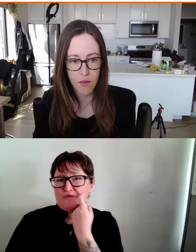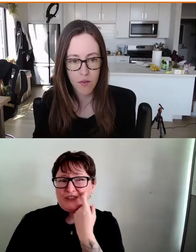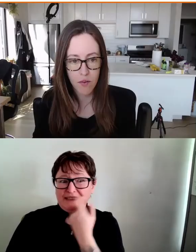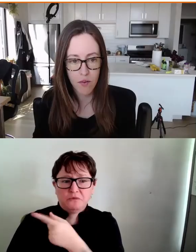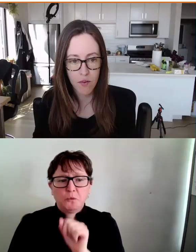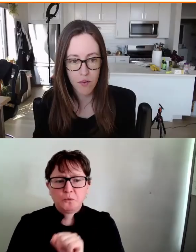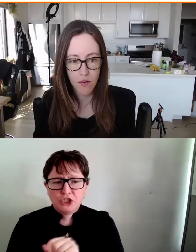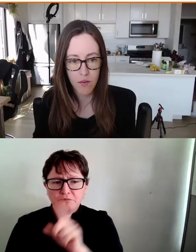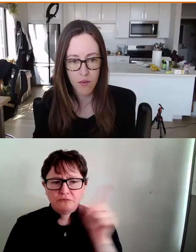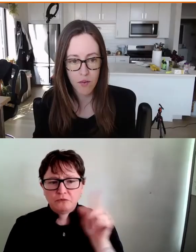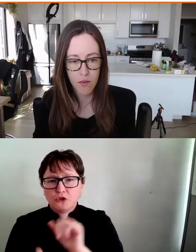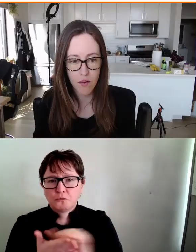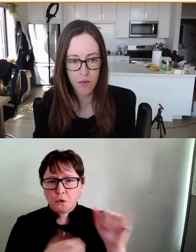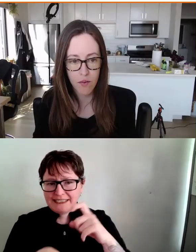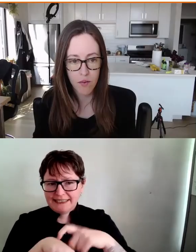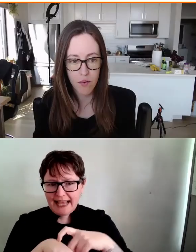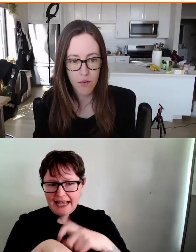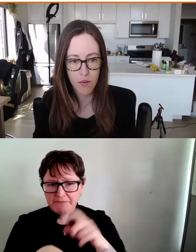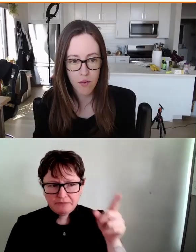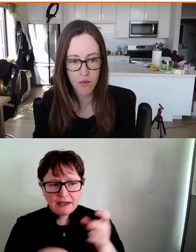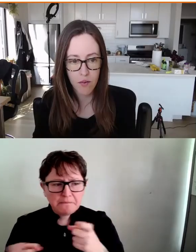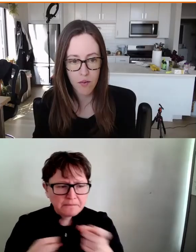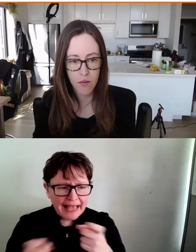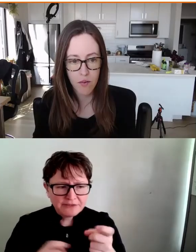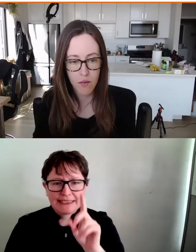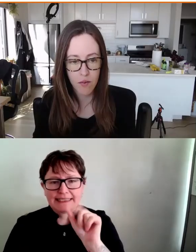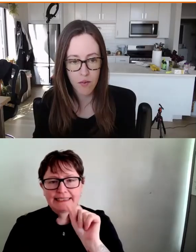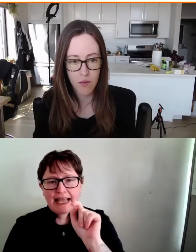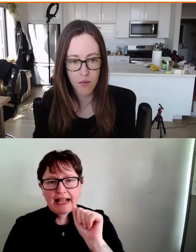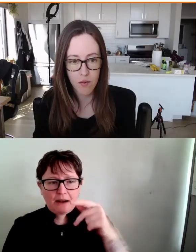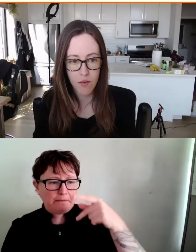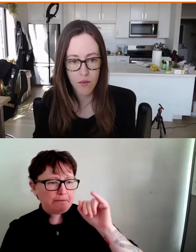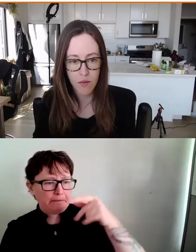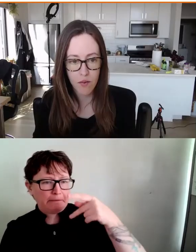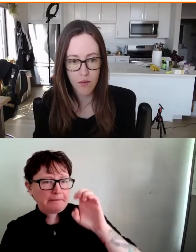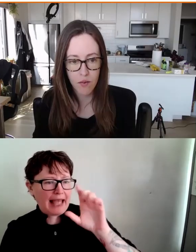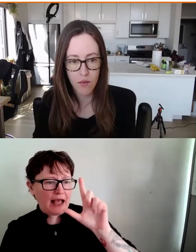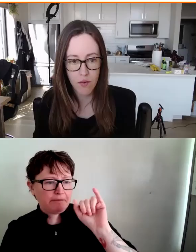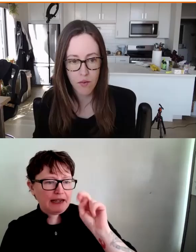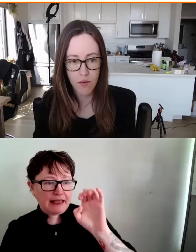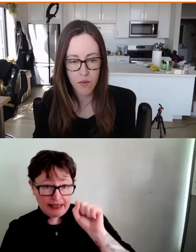Most recently, Bri worked at the New York Times, managing data pipelines,